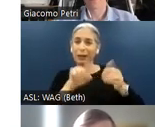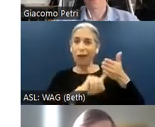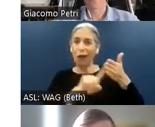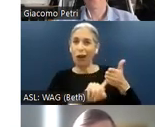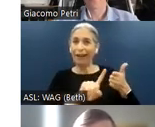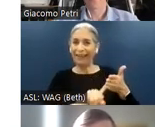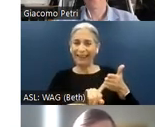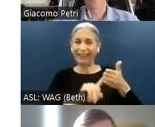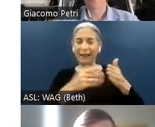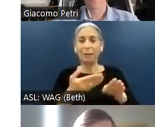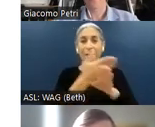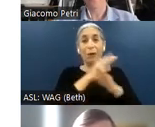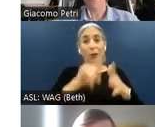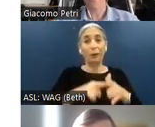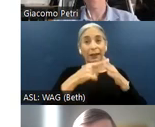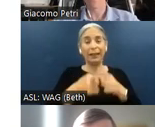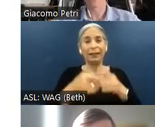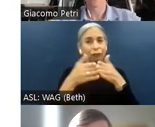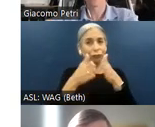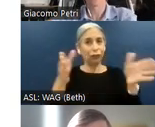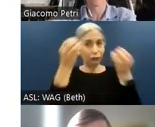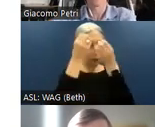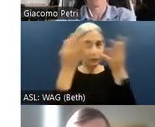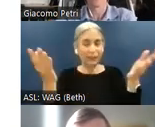have a few general housekeeping items to go over.